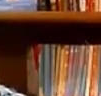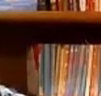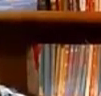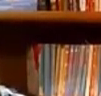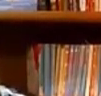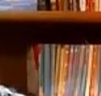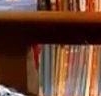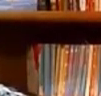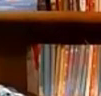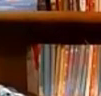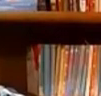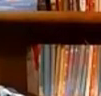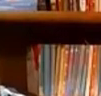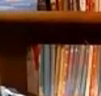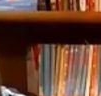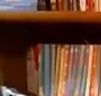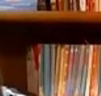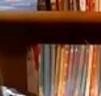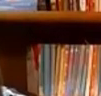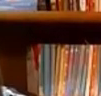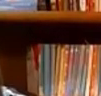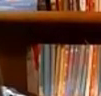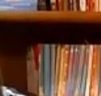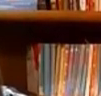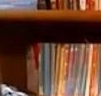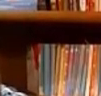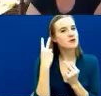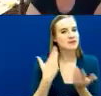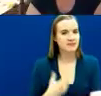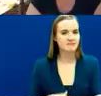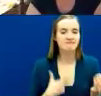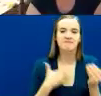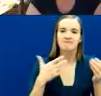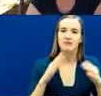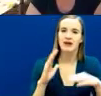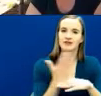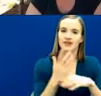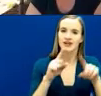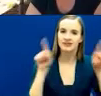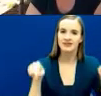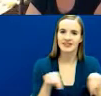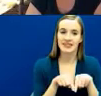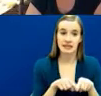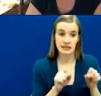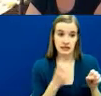some of your memories there. So let me call that up. Can you see that screen okay?